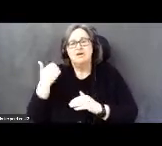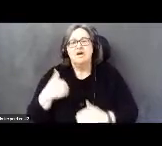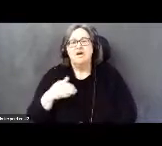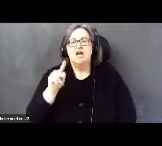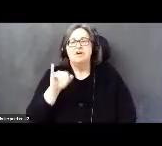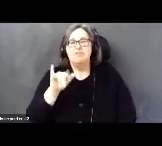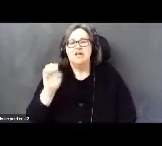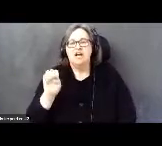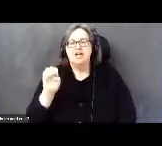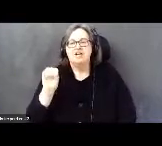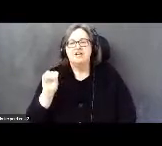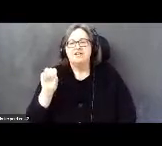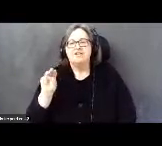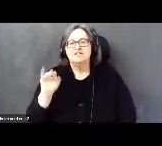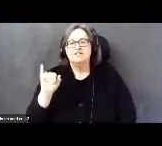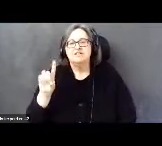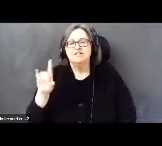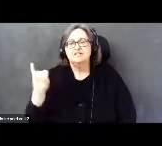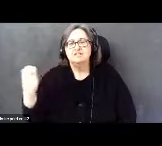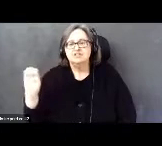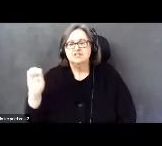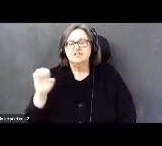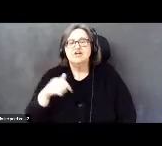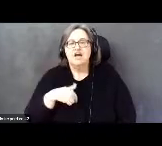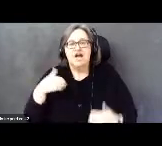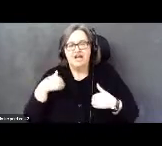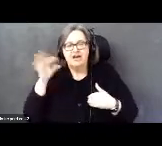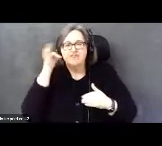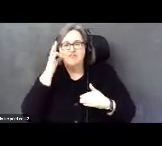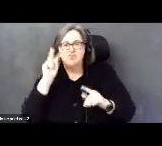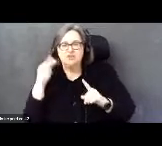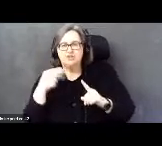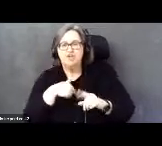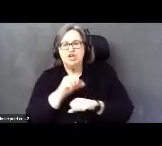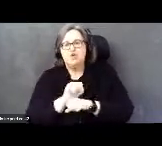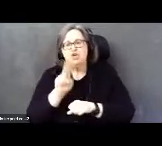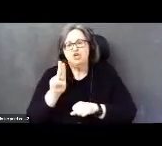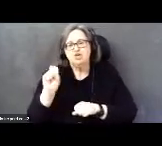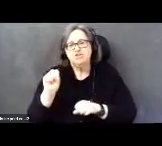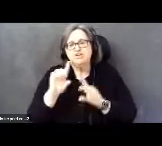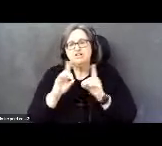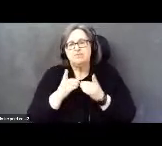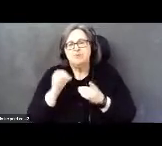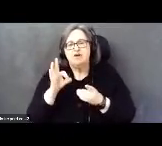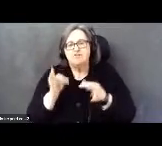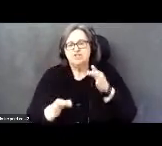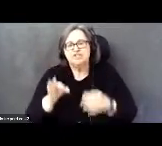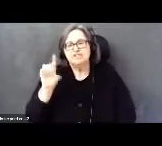Smiddie. I'm bringing a federal perspective here. I work at United States Department of Justice in Washington, D.C.